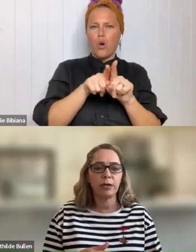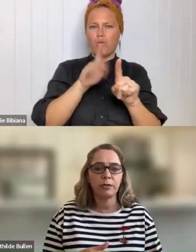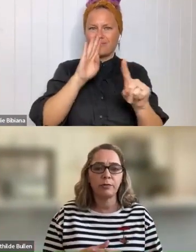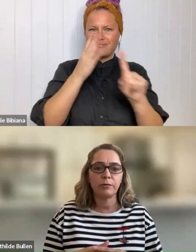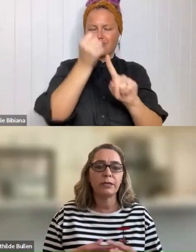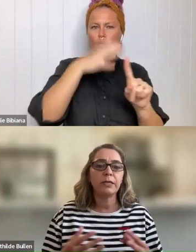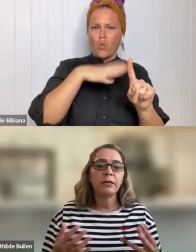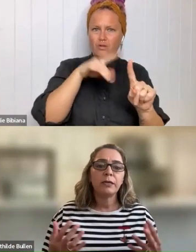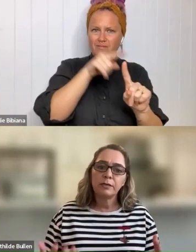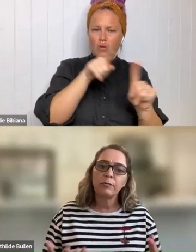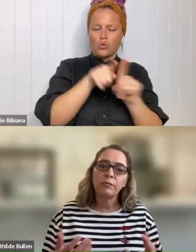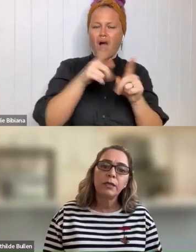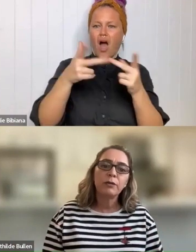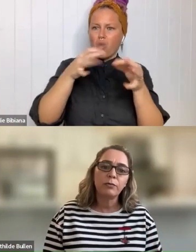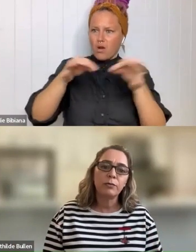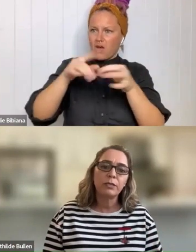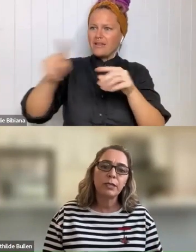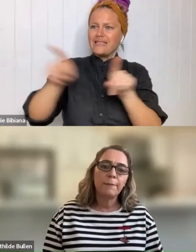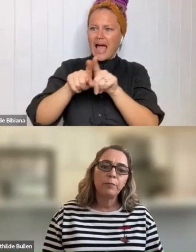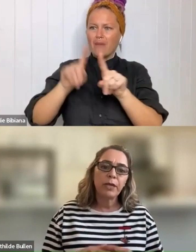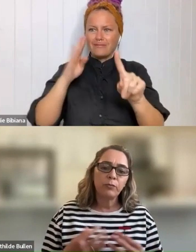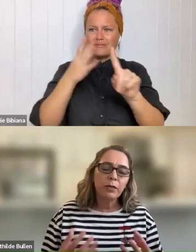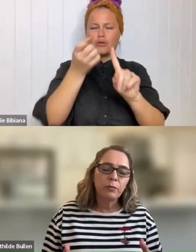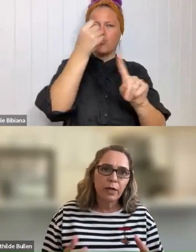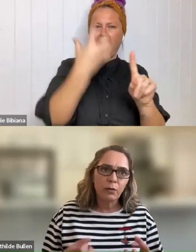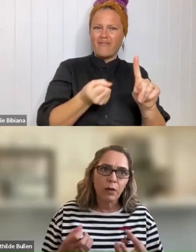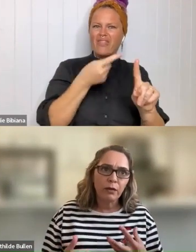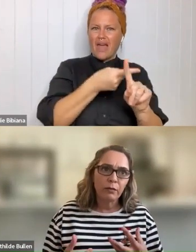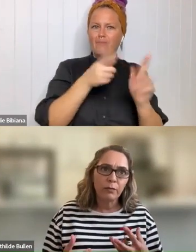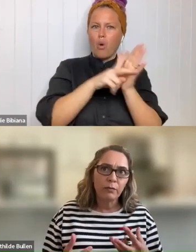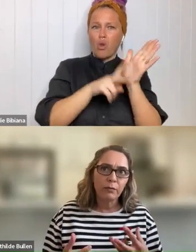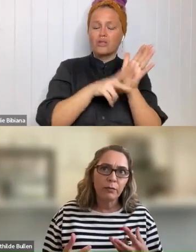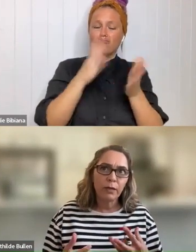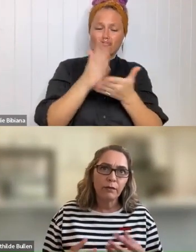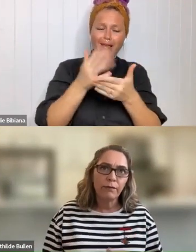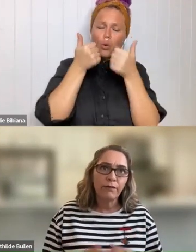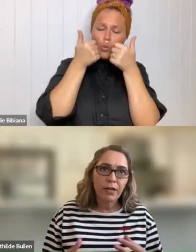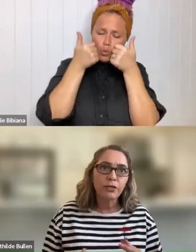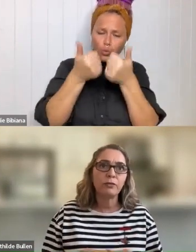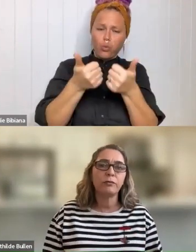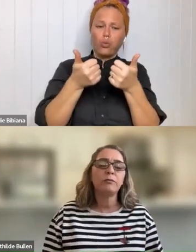working towards it is a really good and really no no functional